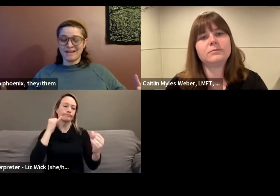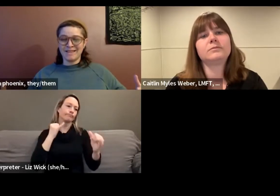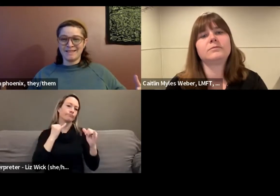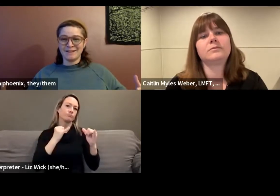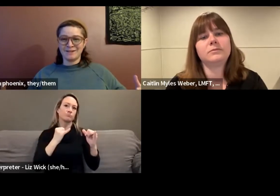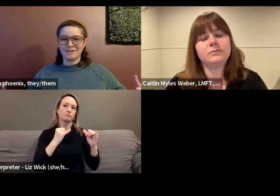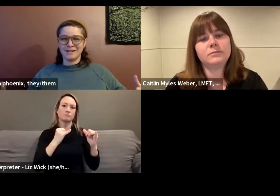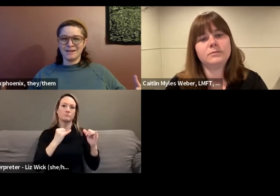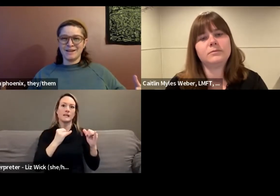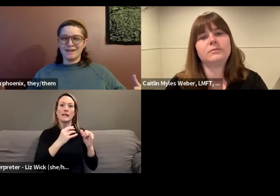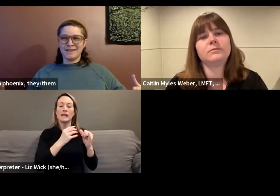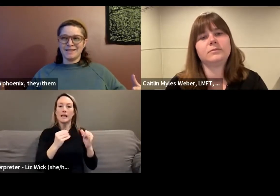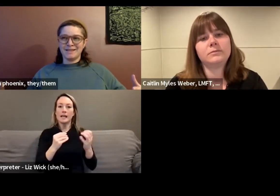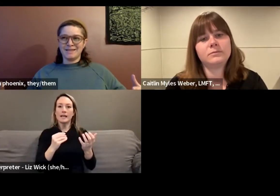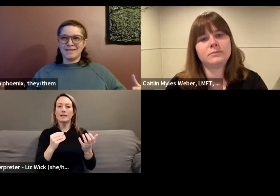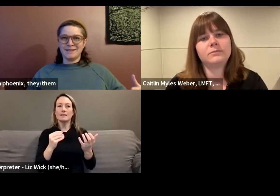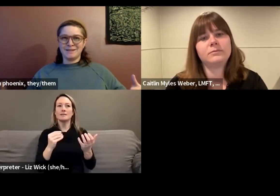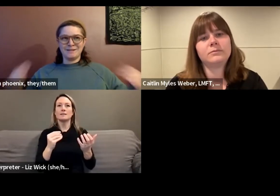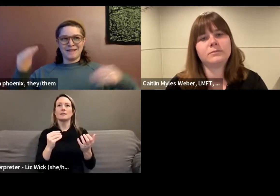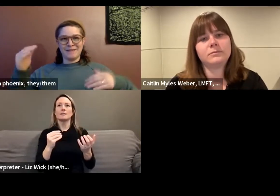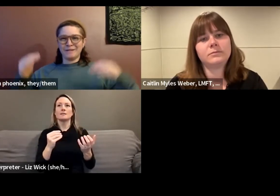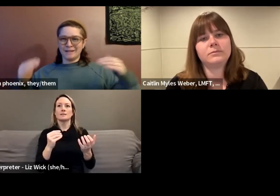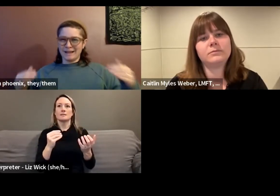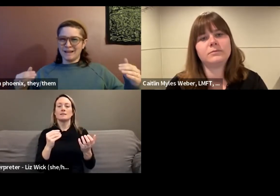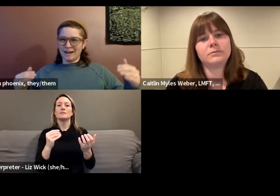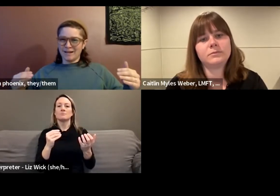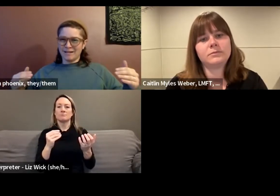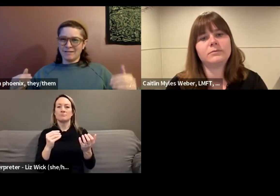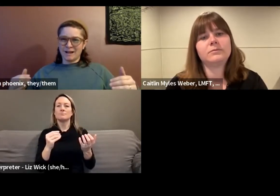And that there's a leveling there, right?